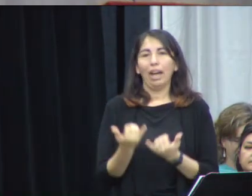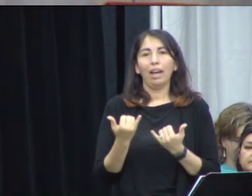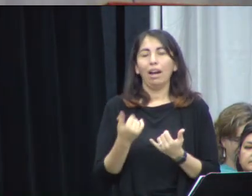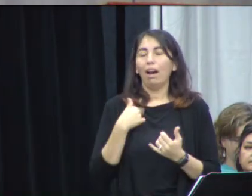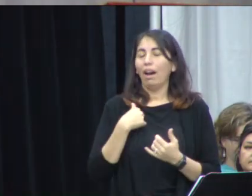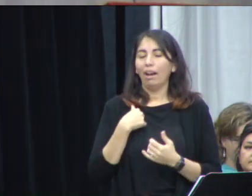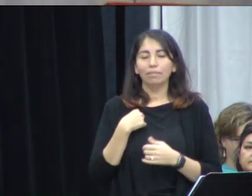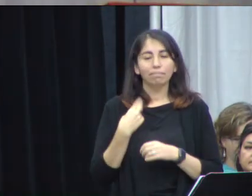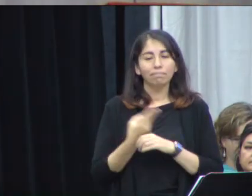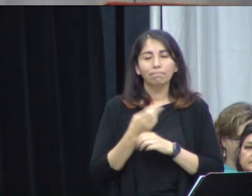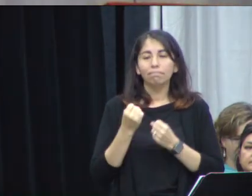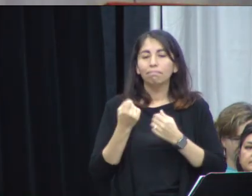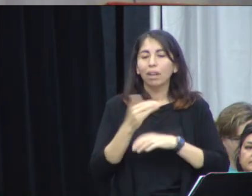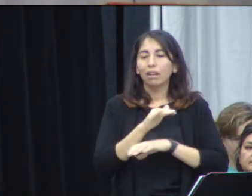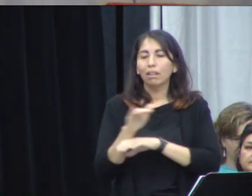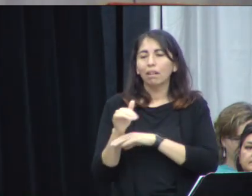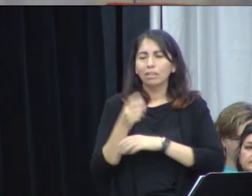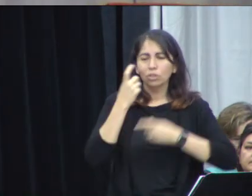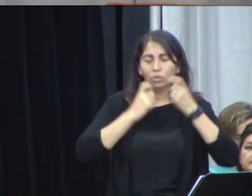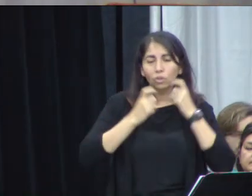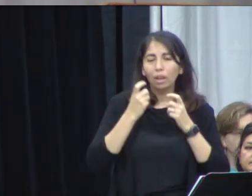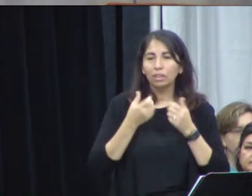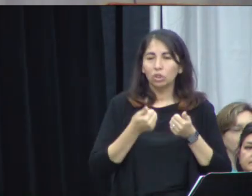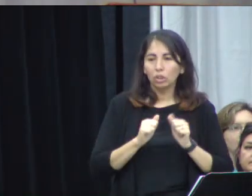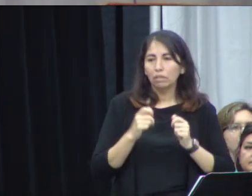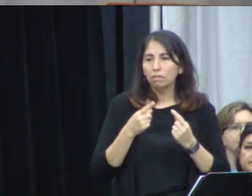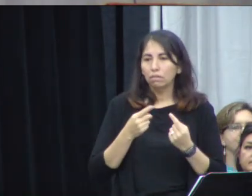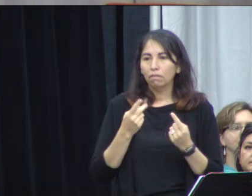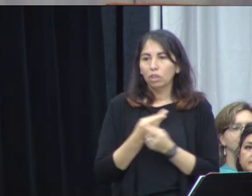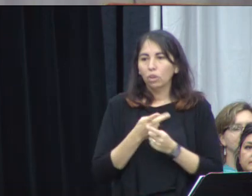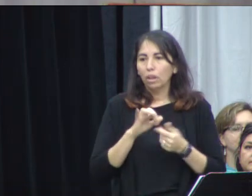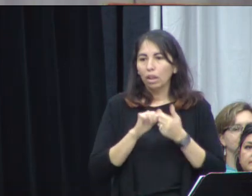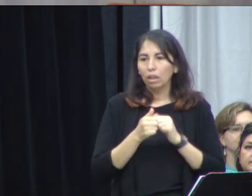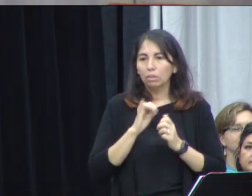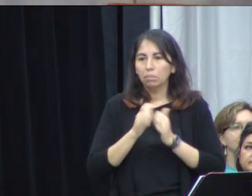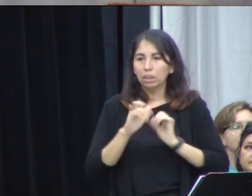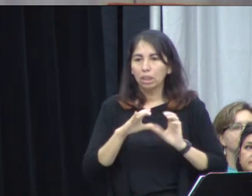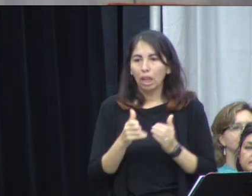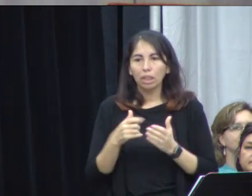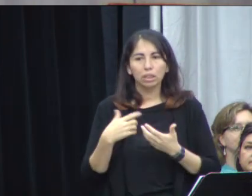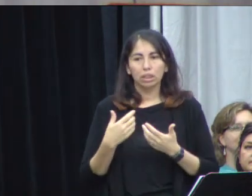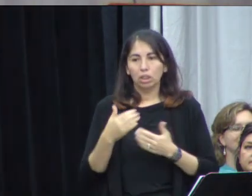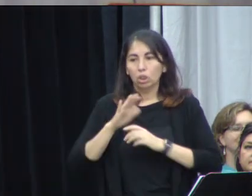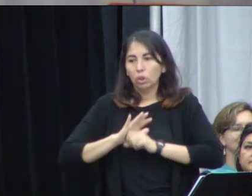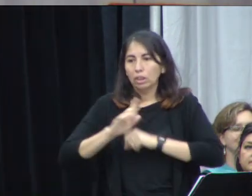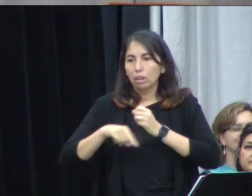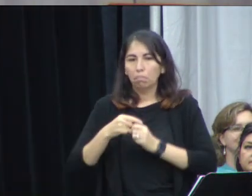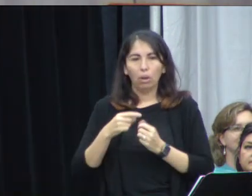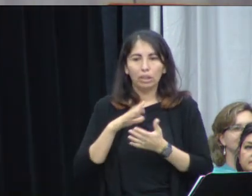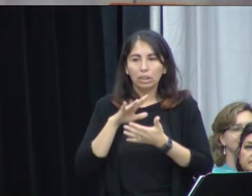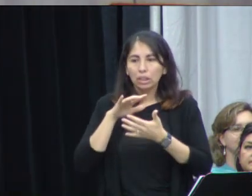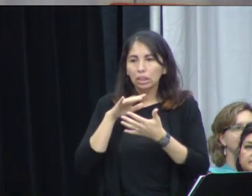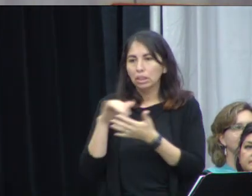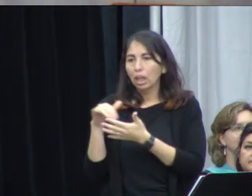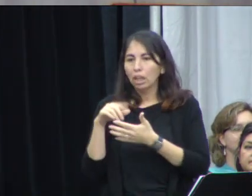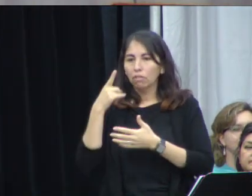calculating how to pass a class with an A, stressing out over tests I never studied for and wondering if it was all even worth it.